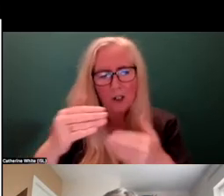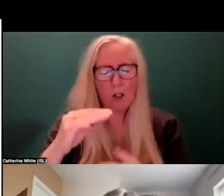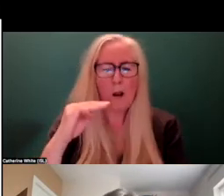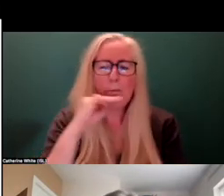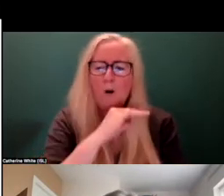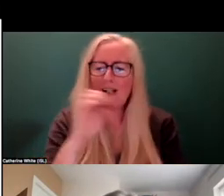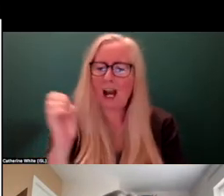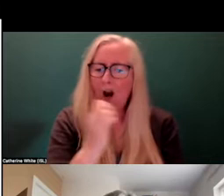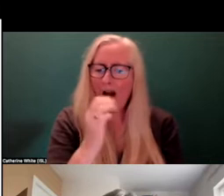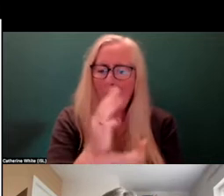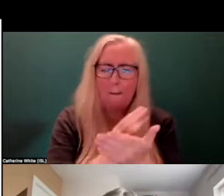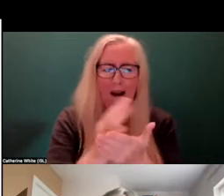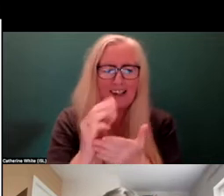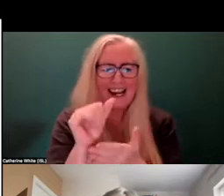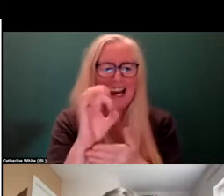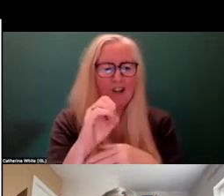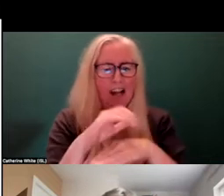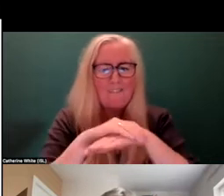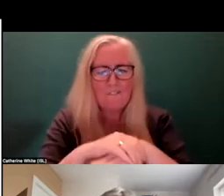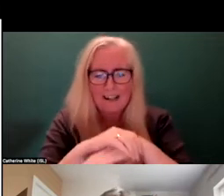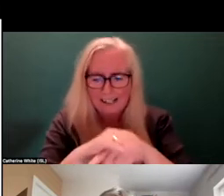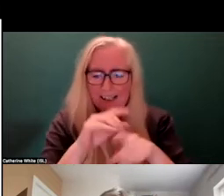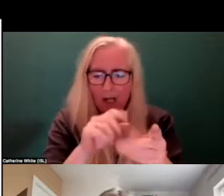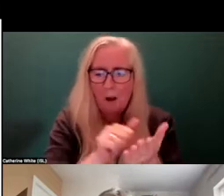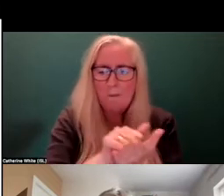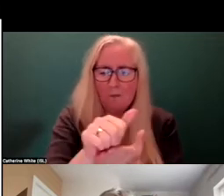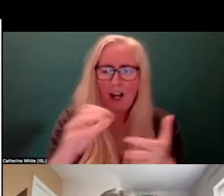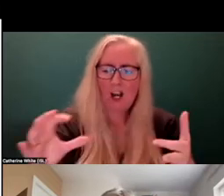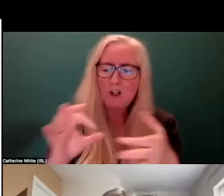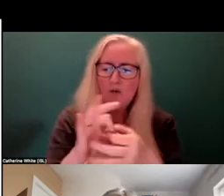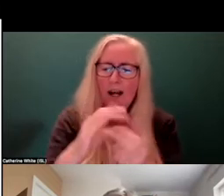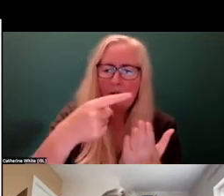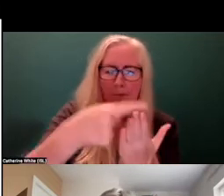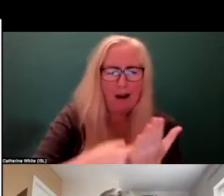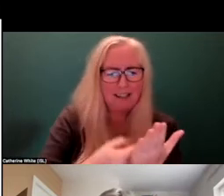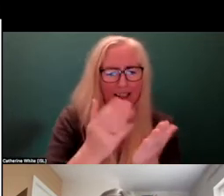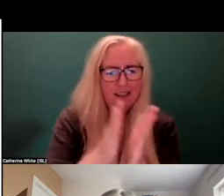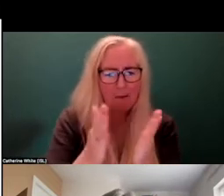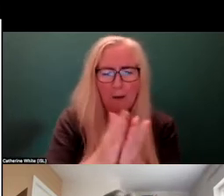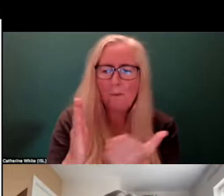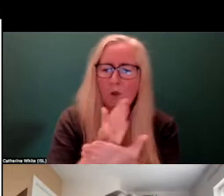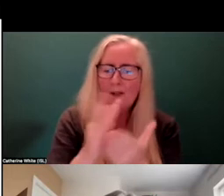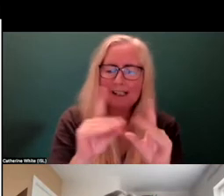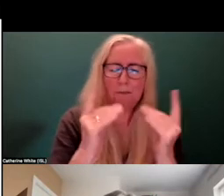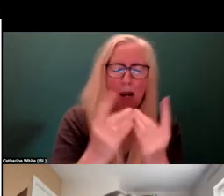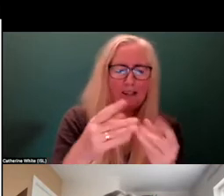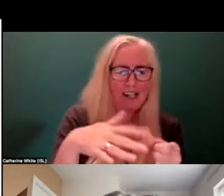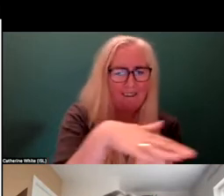A very important early step in the Age-Friendly movement here has been the publication of a joint policy document between the Department of